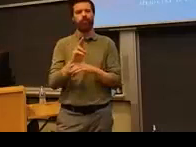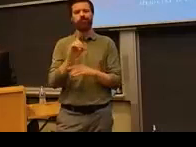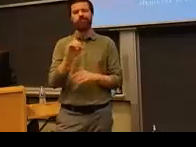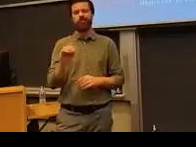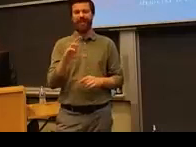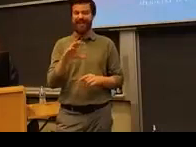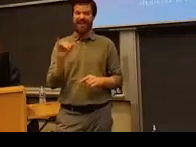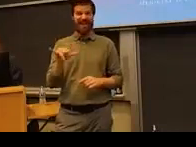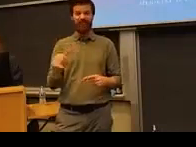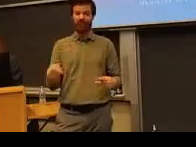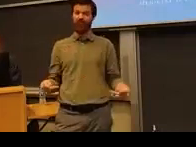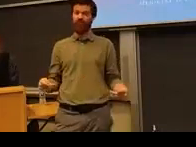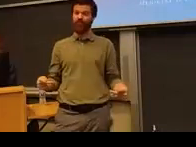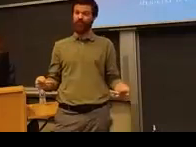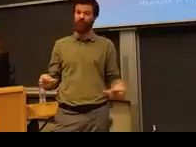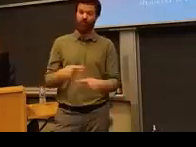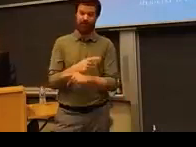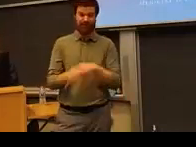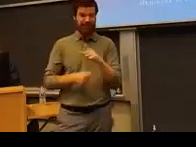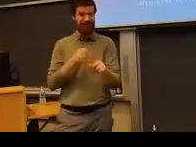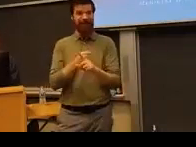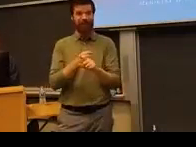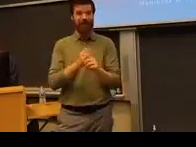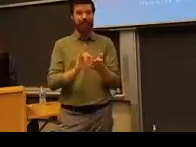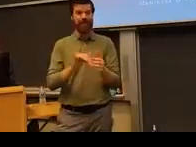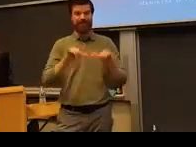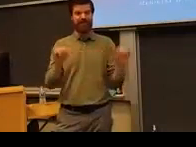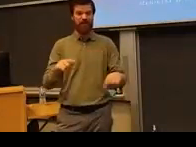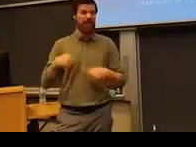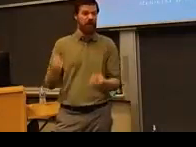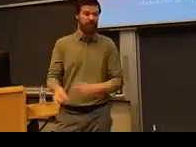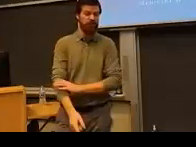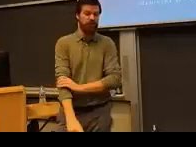thing that was going to happen to the medical system really ever um and so we began planning